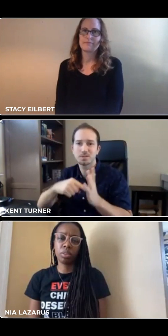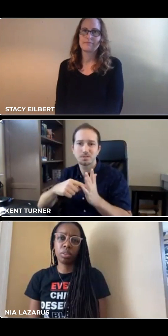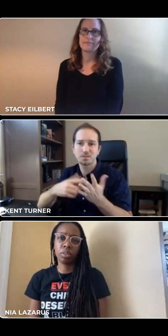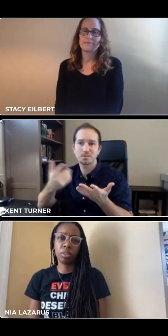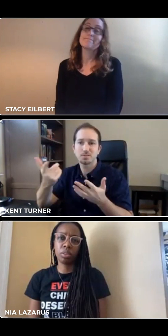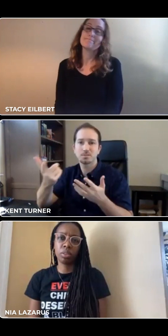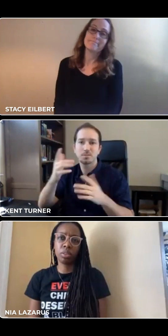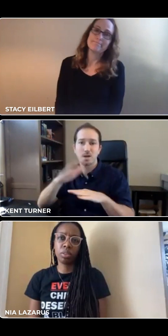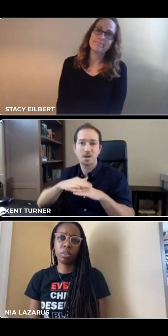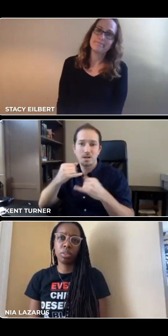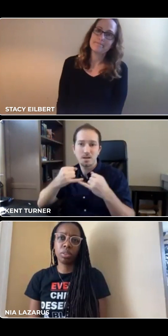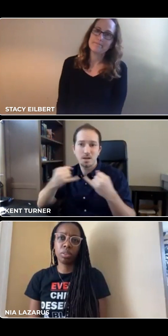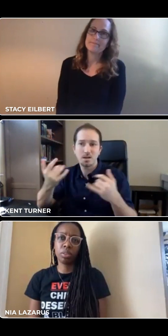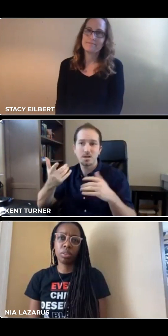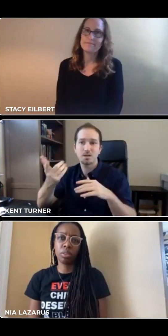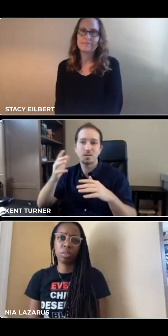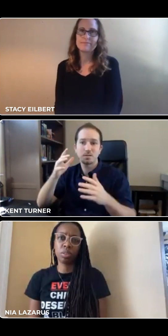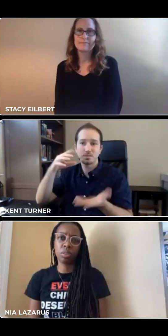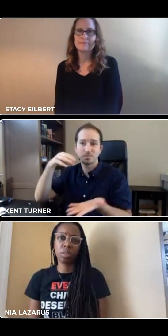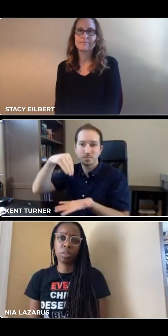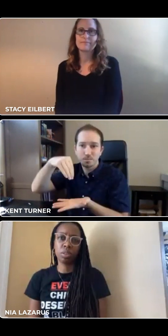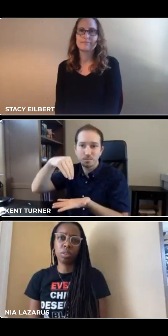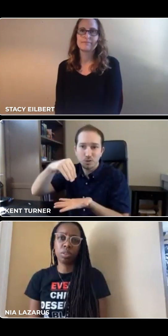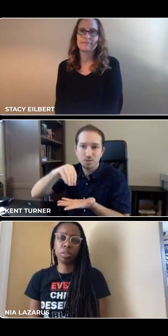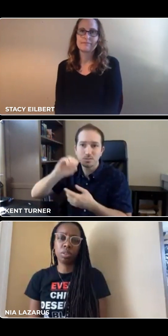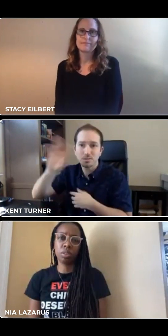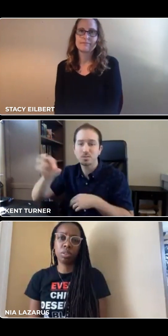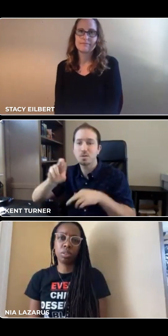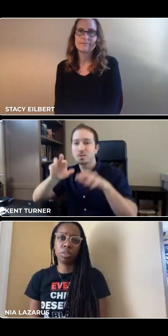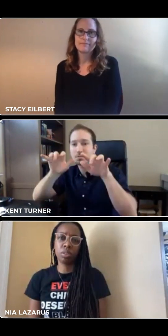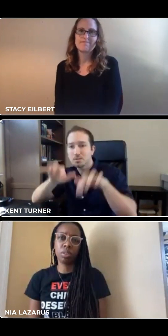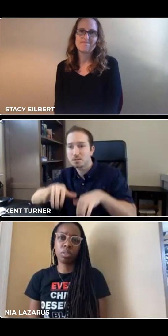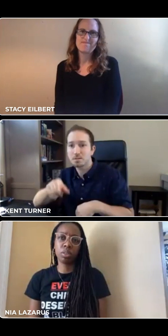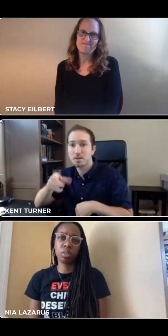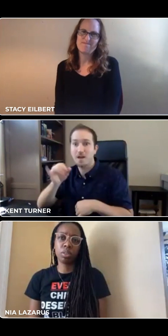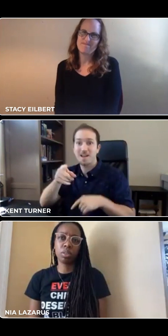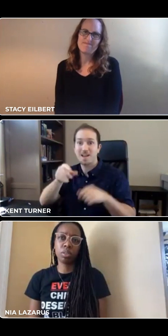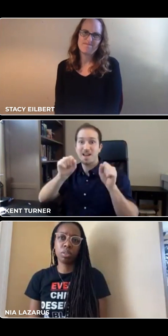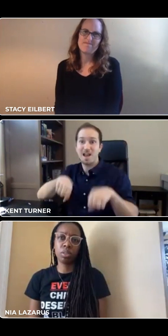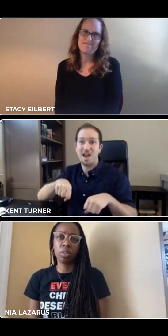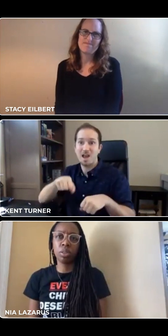Also, it really depends on work samples, whatever online work samples they can do. If pictures